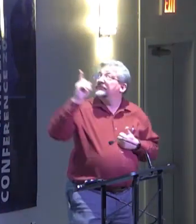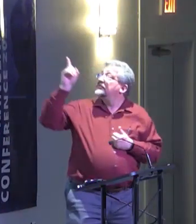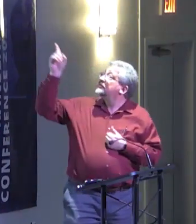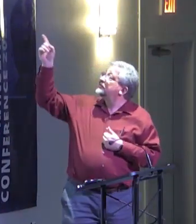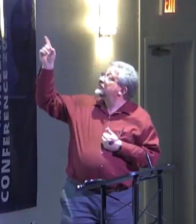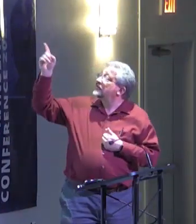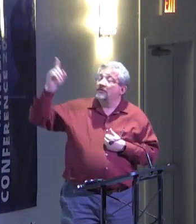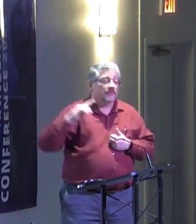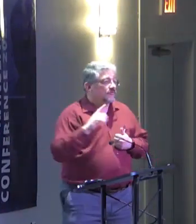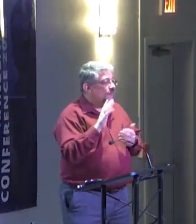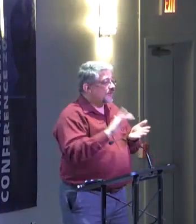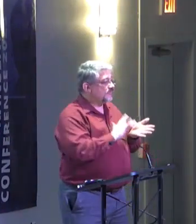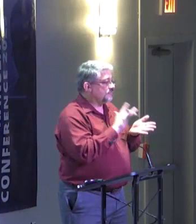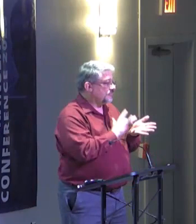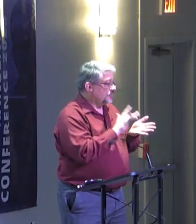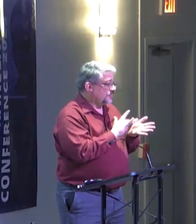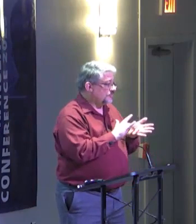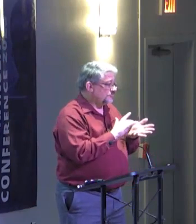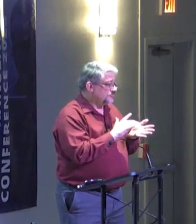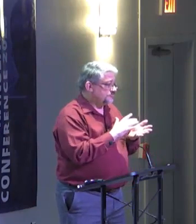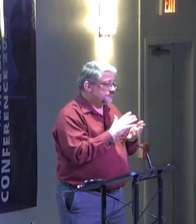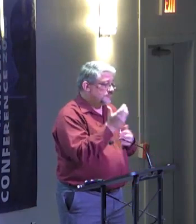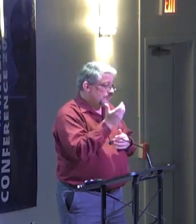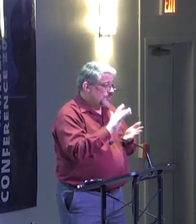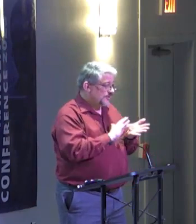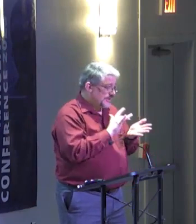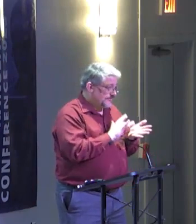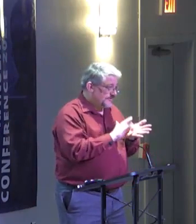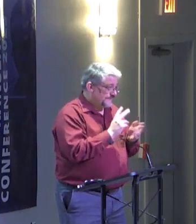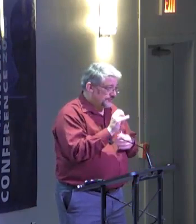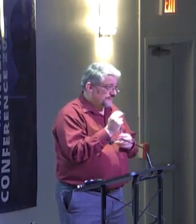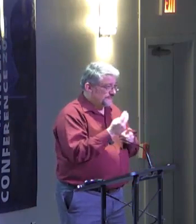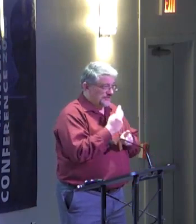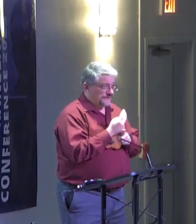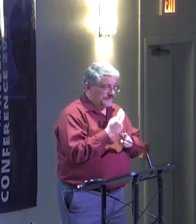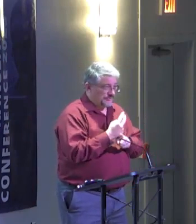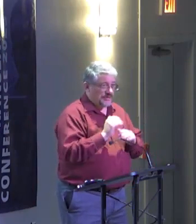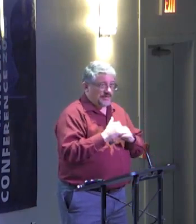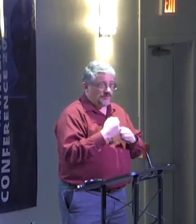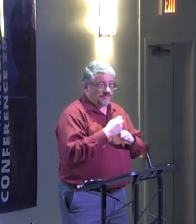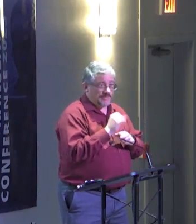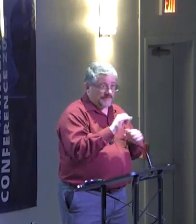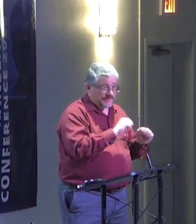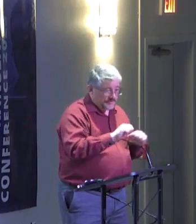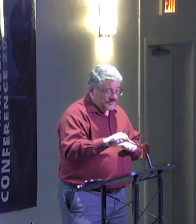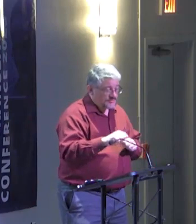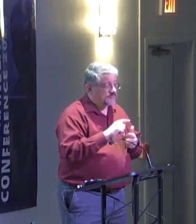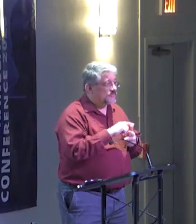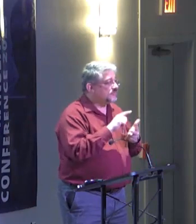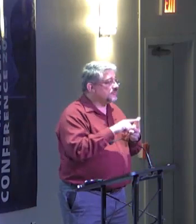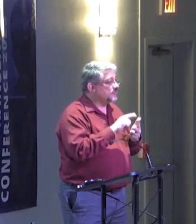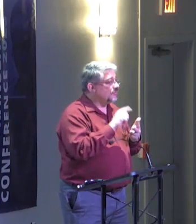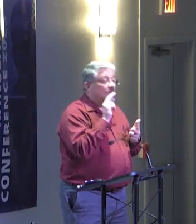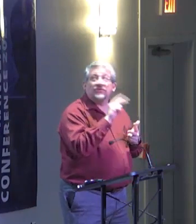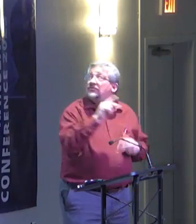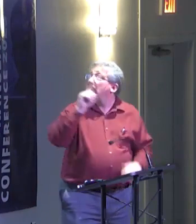The first is that We're interested in improving mobile formatting, having some sort of mobile version. Trying to find a way to make that possible.